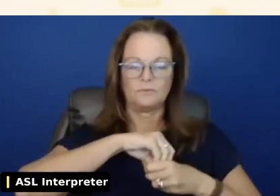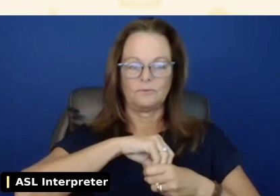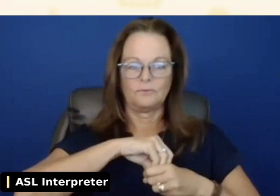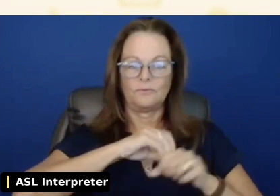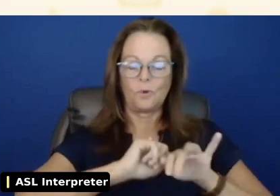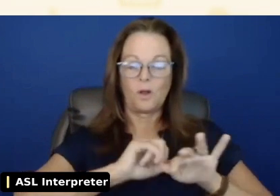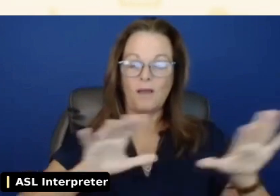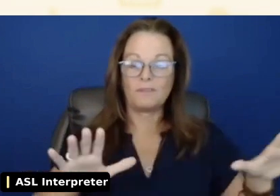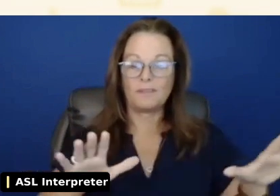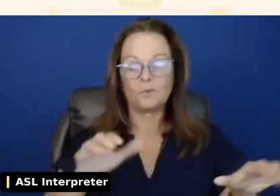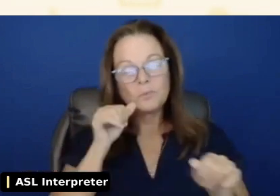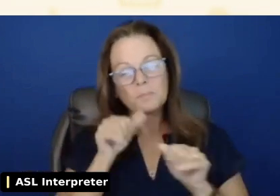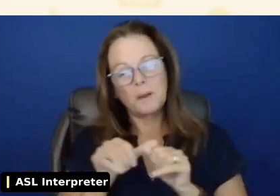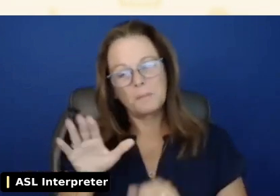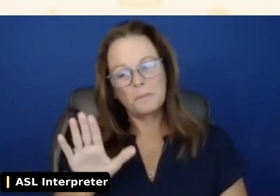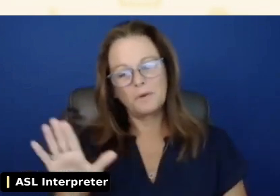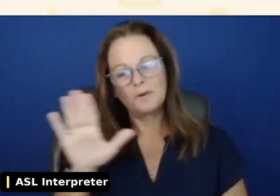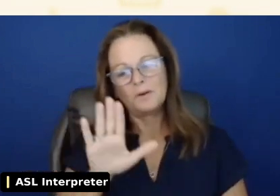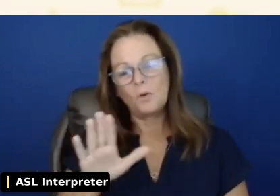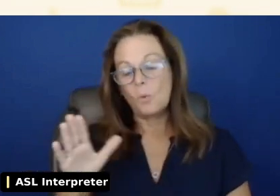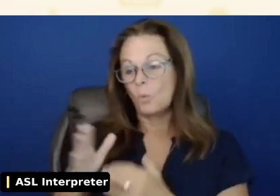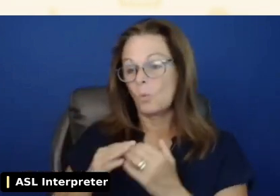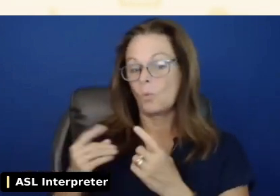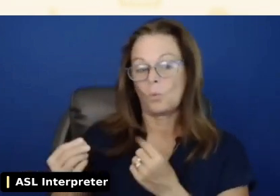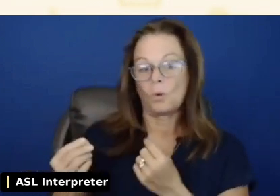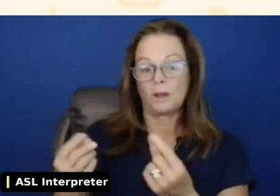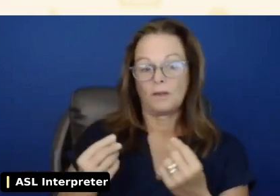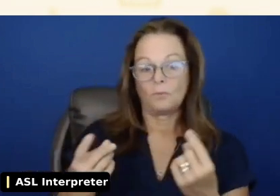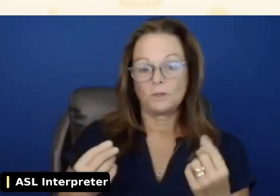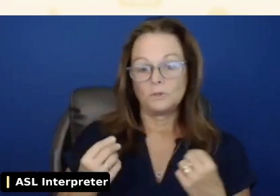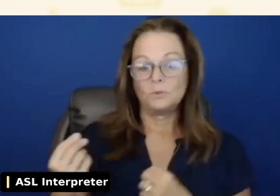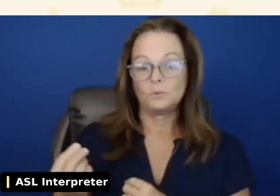to accommodate and understand, and support individuals